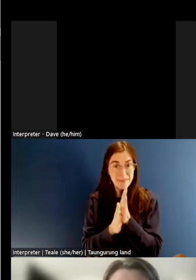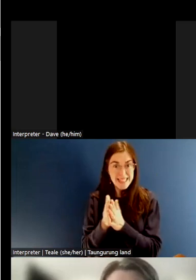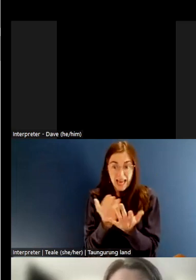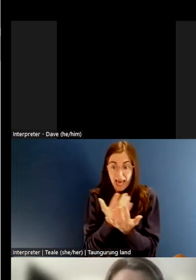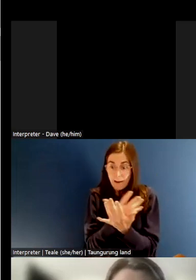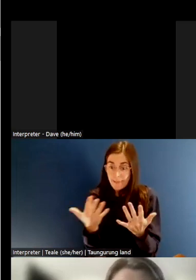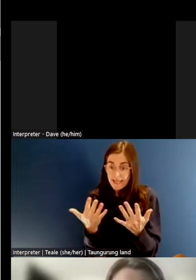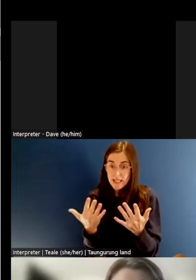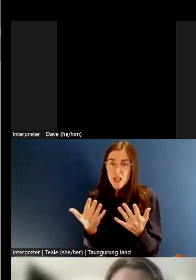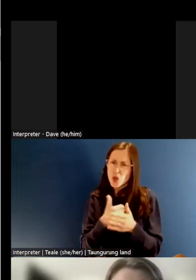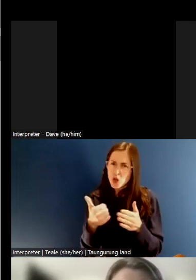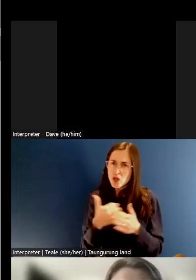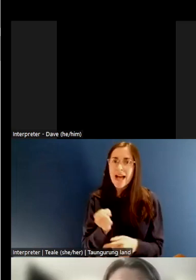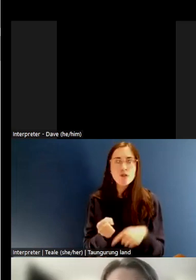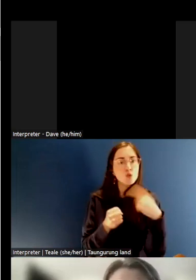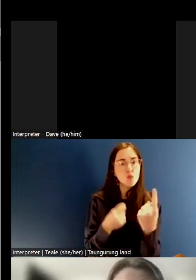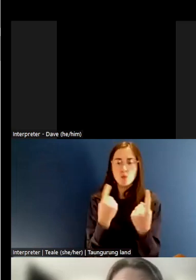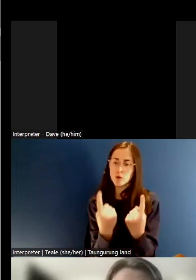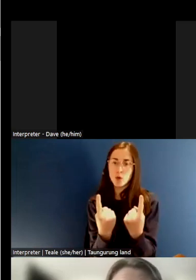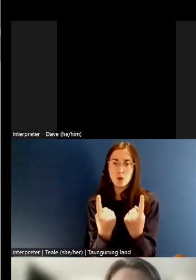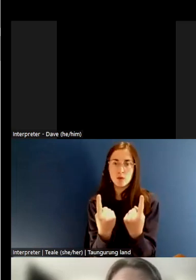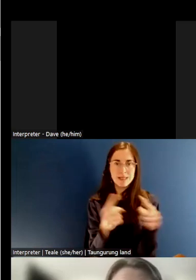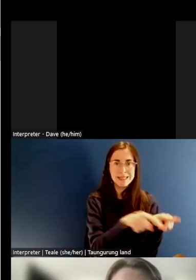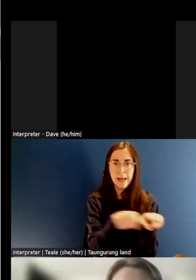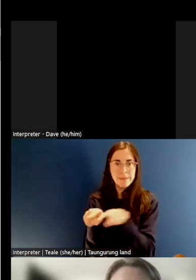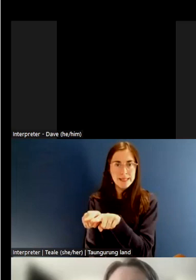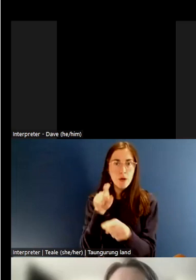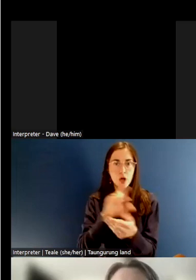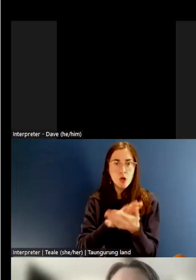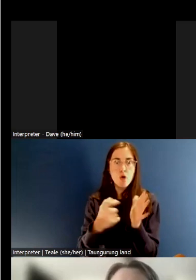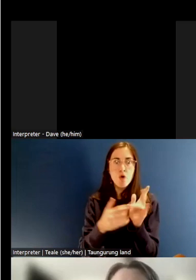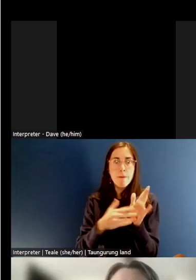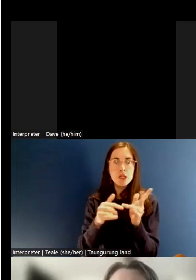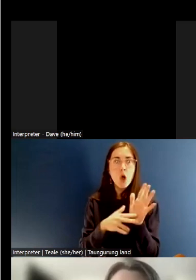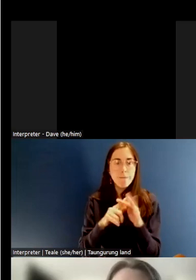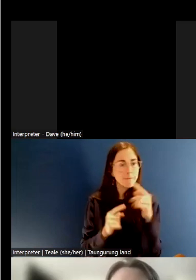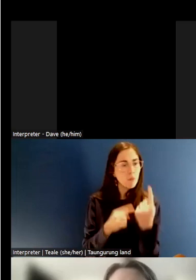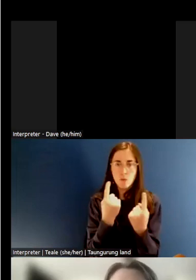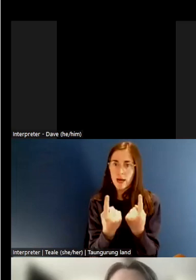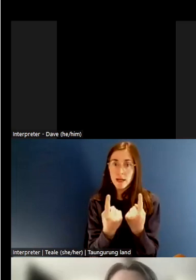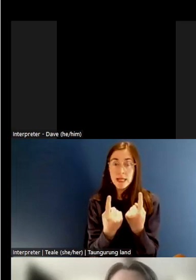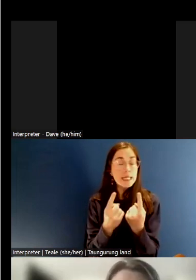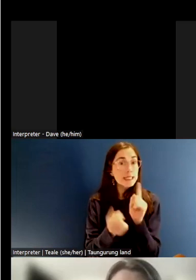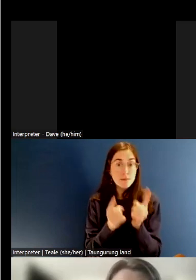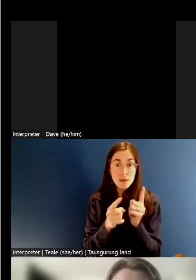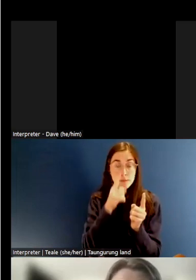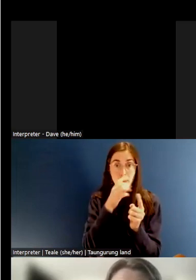We normally have two copies of the chromosomes in each gene. So you can have three copies such as trisomy 21,